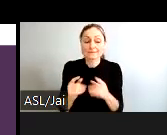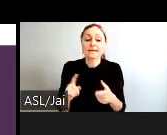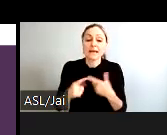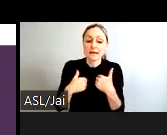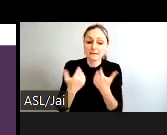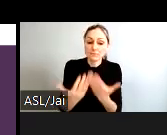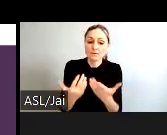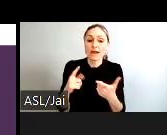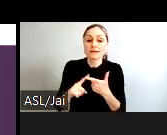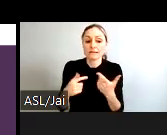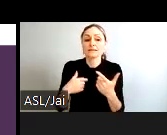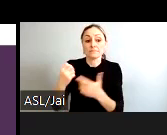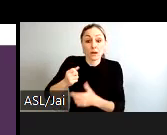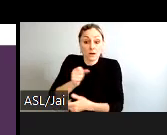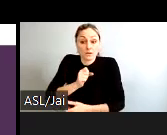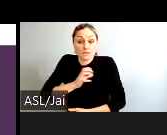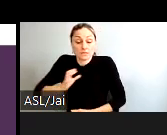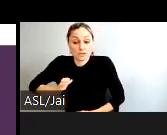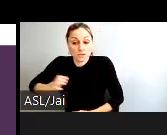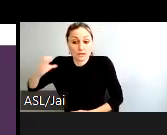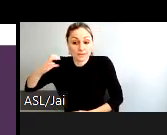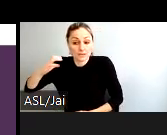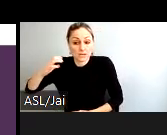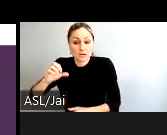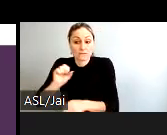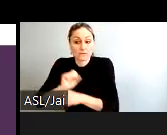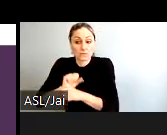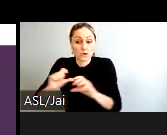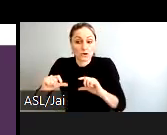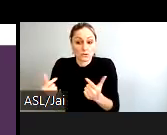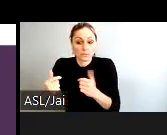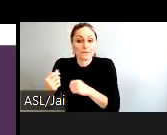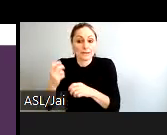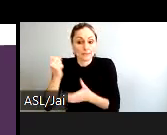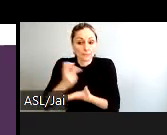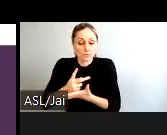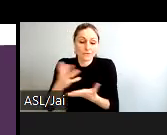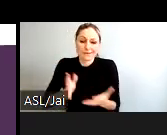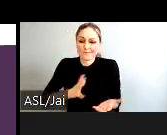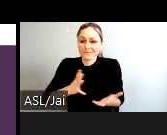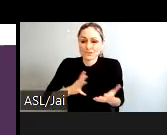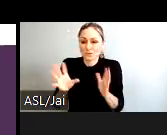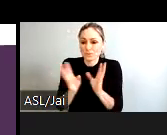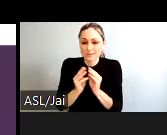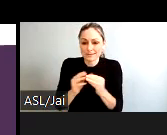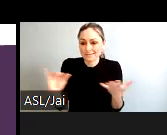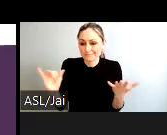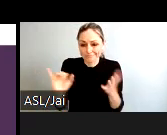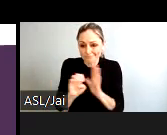approved by the chair or the work FRUP. Official meetings could include full